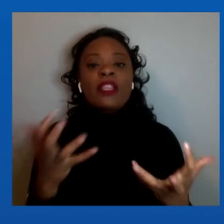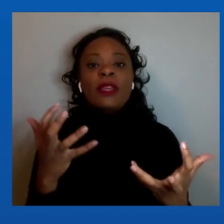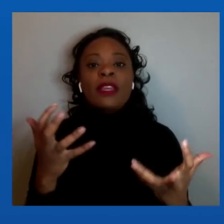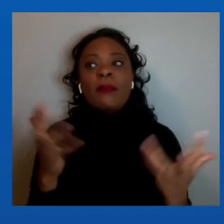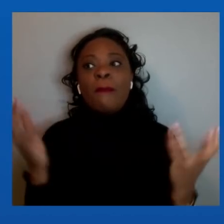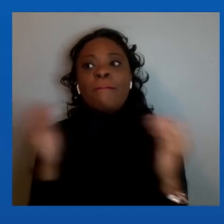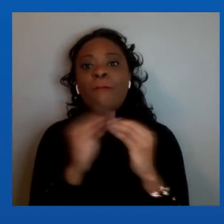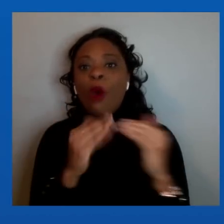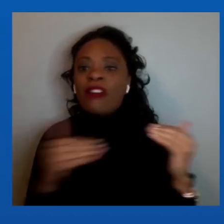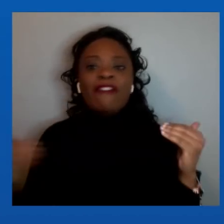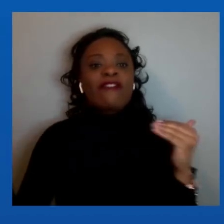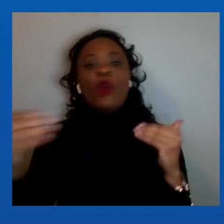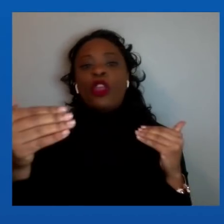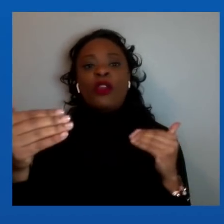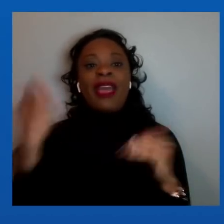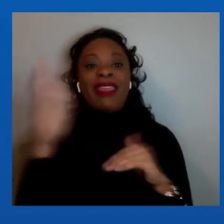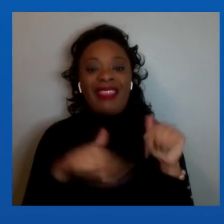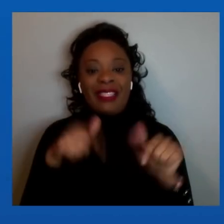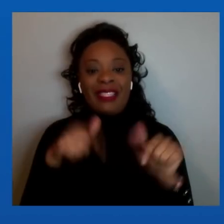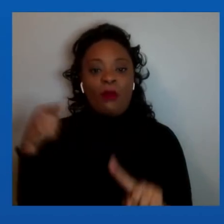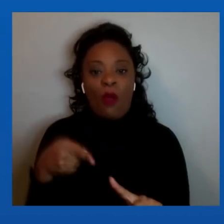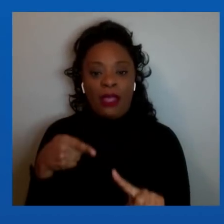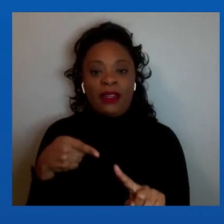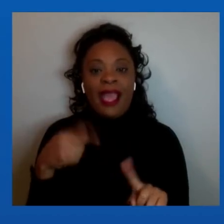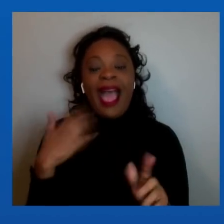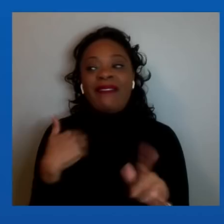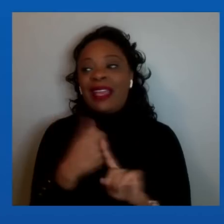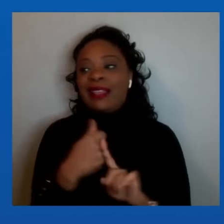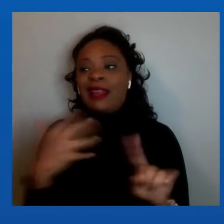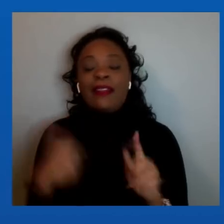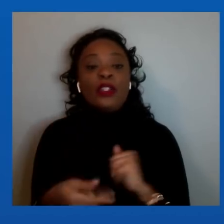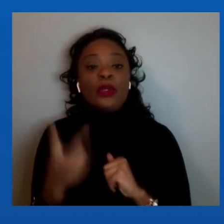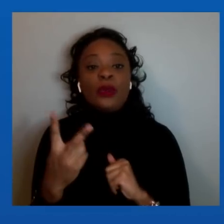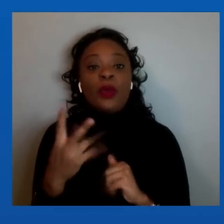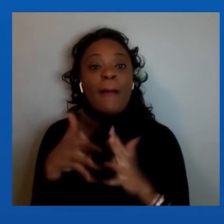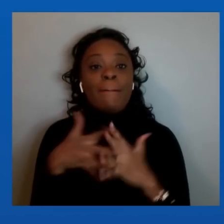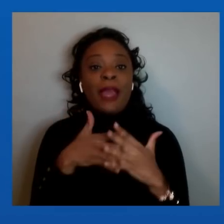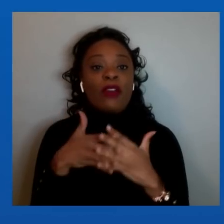and having extended these two American Rescue Plan tax cuts,